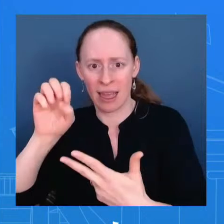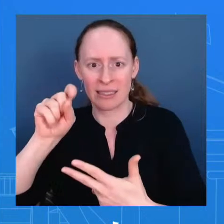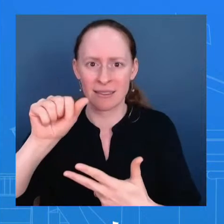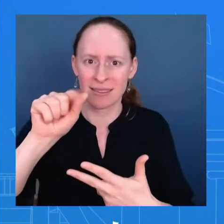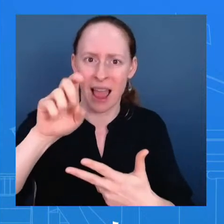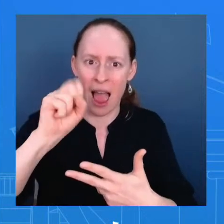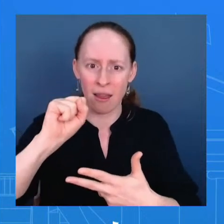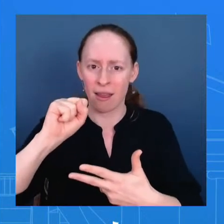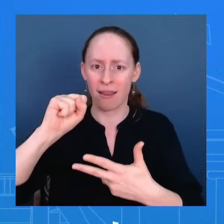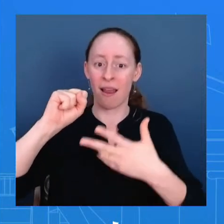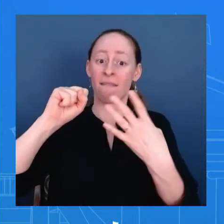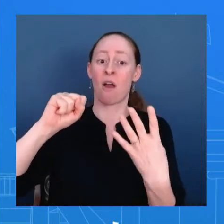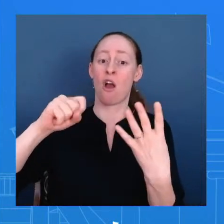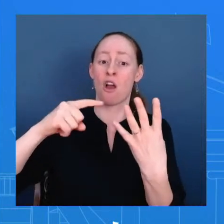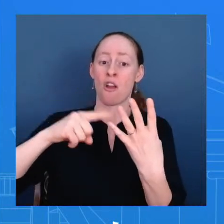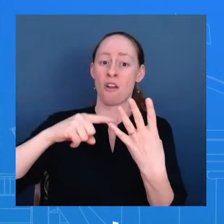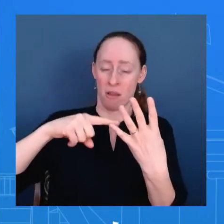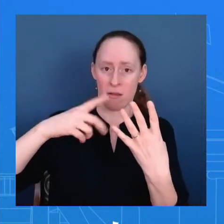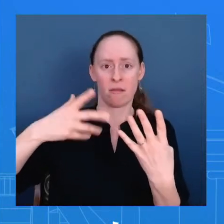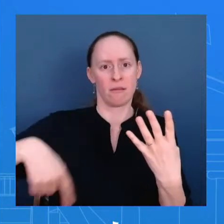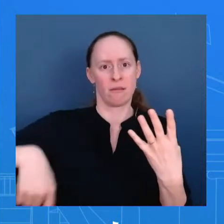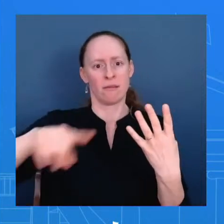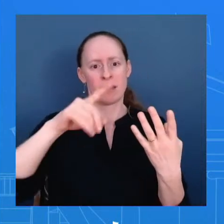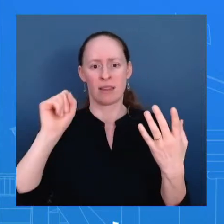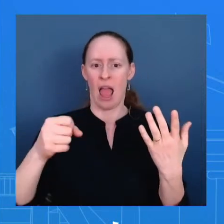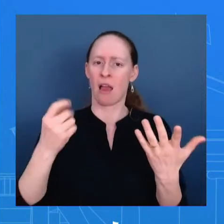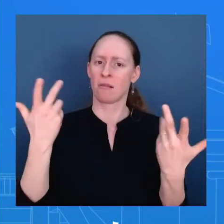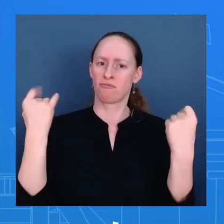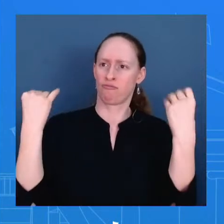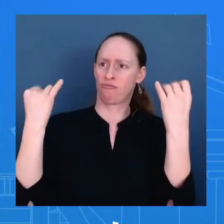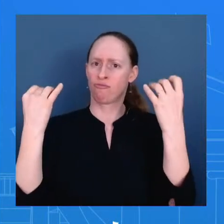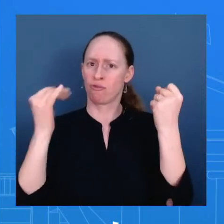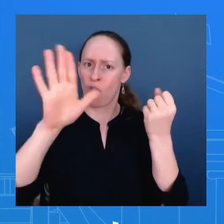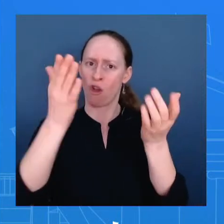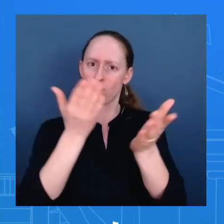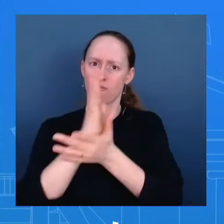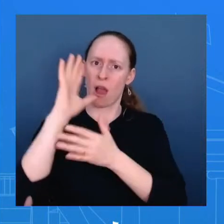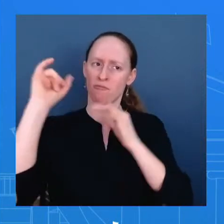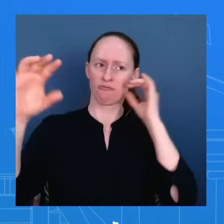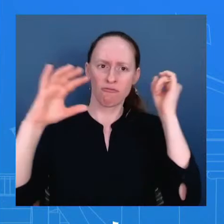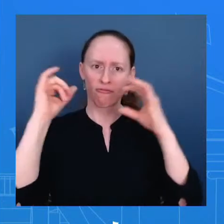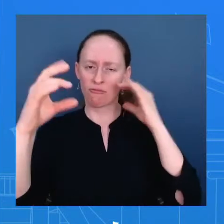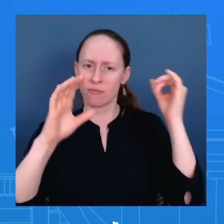you -- and you do it well. That right to free speech extends to -- to even those who -- who wish to protest.